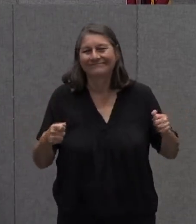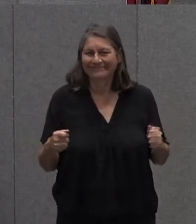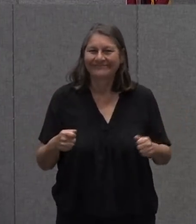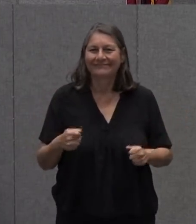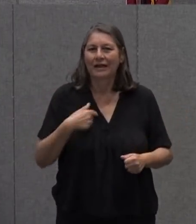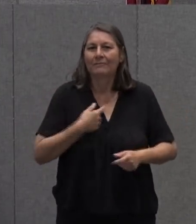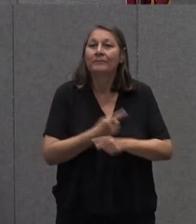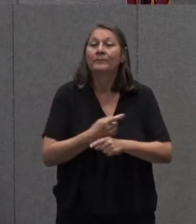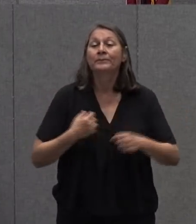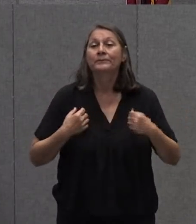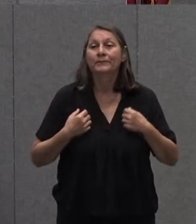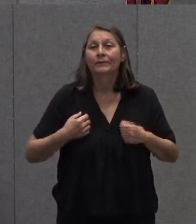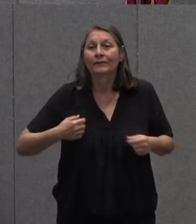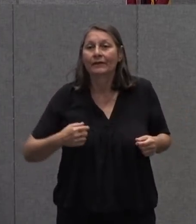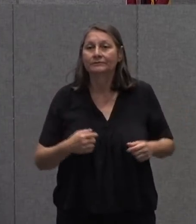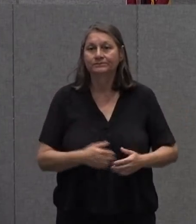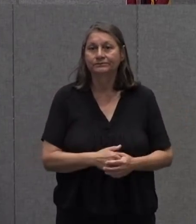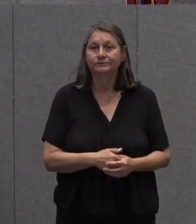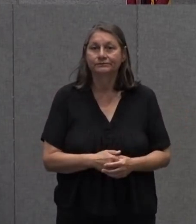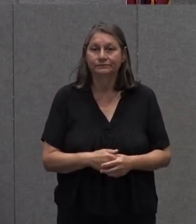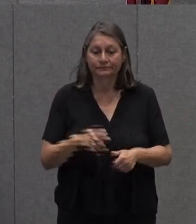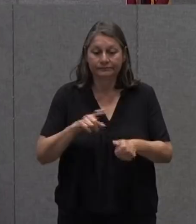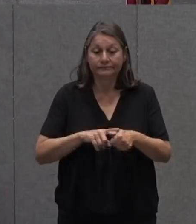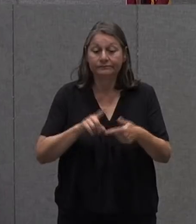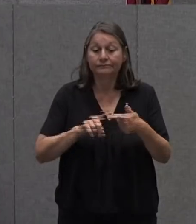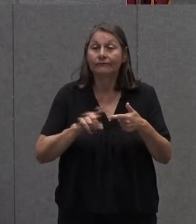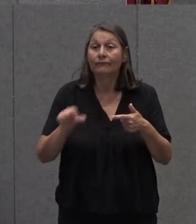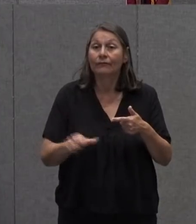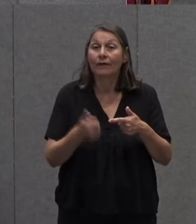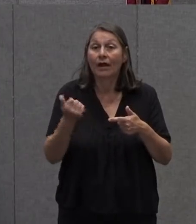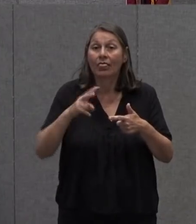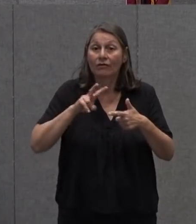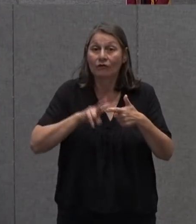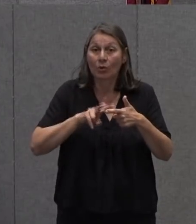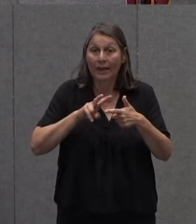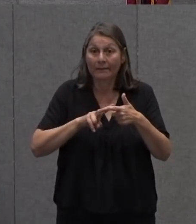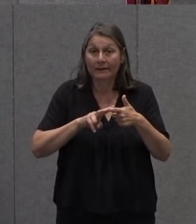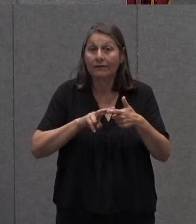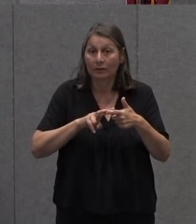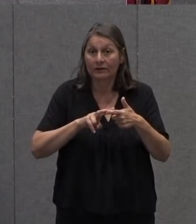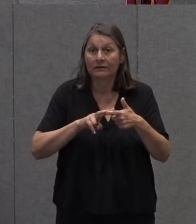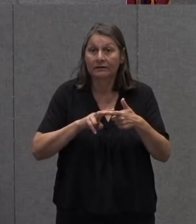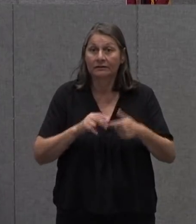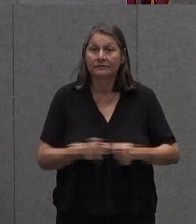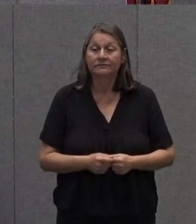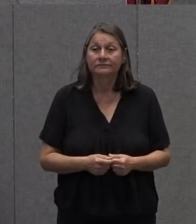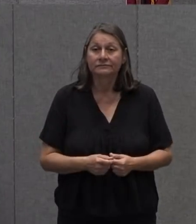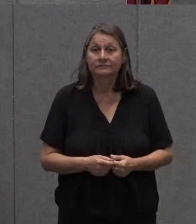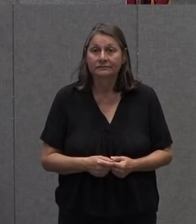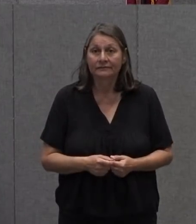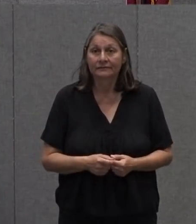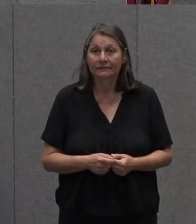Okay, another one of our vocabulary words from the past two weeks that Miss Anna shared with us